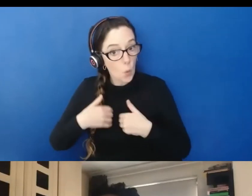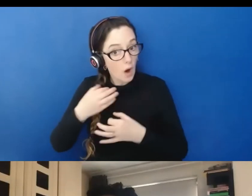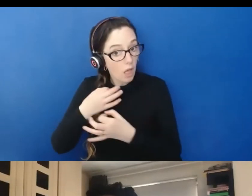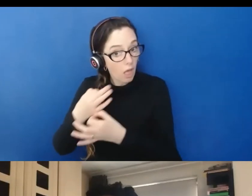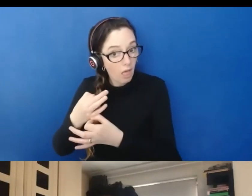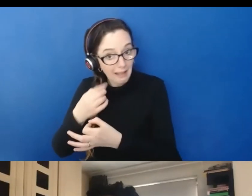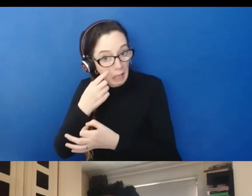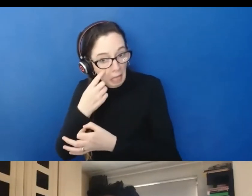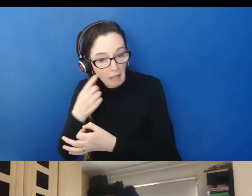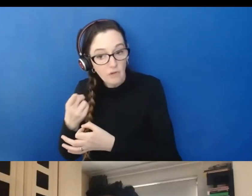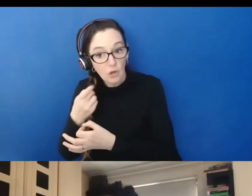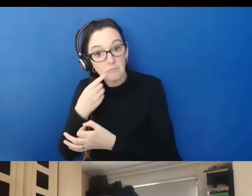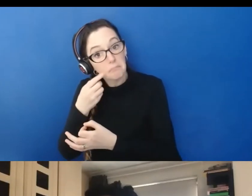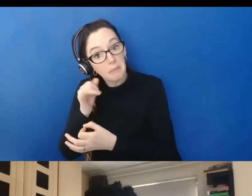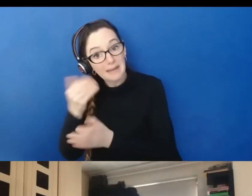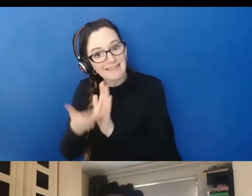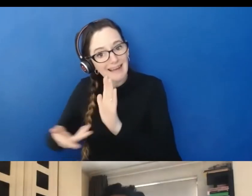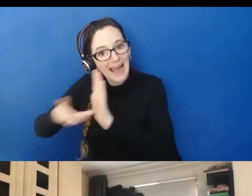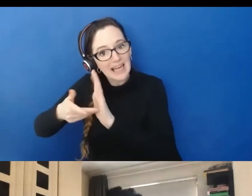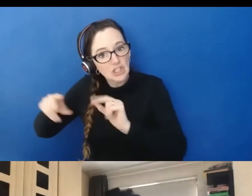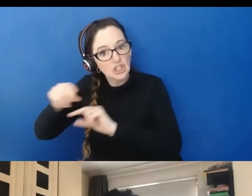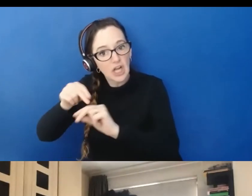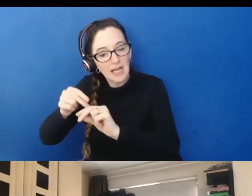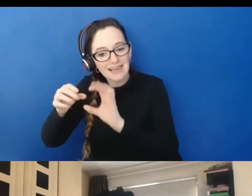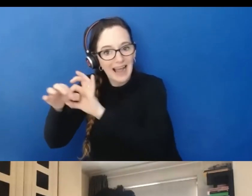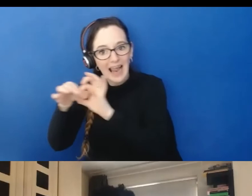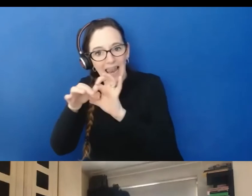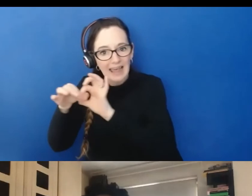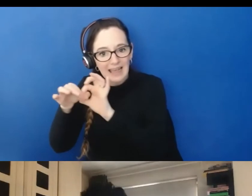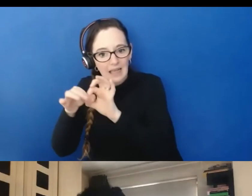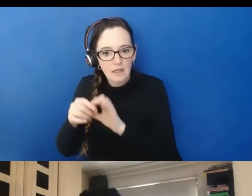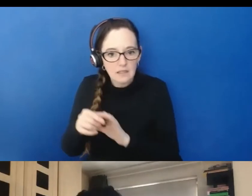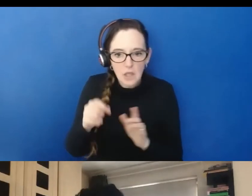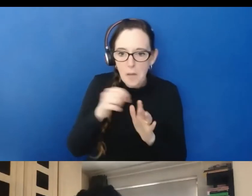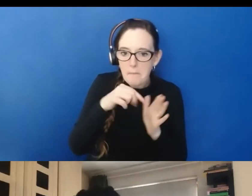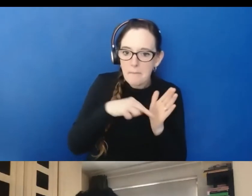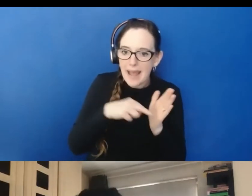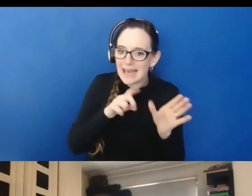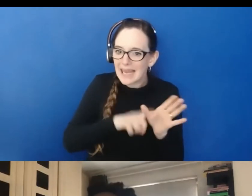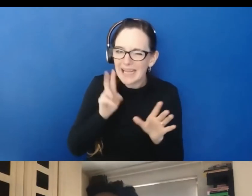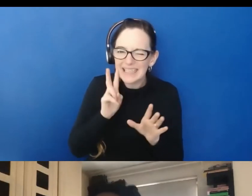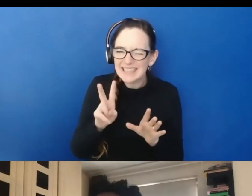people want to know more. Penny, I can still see you on my screen so